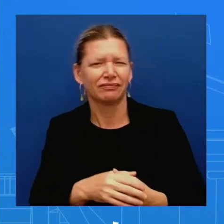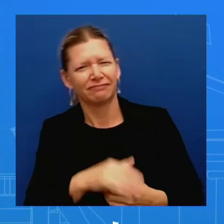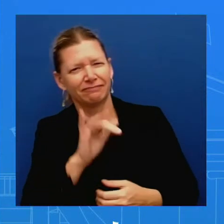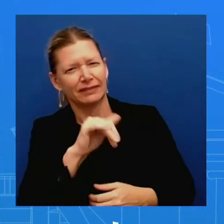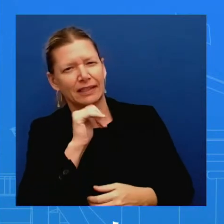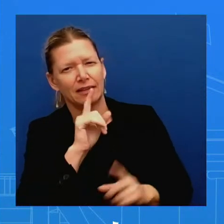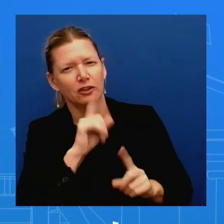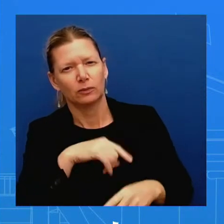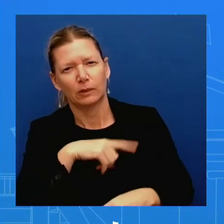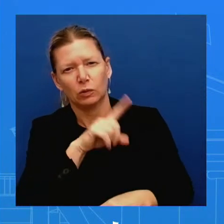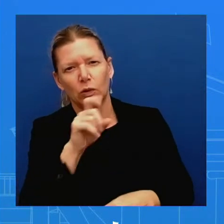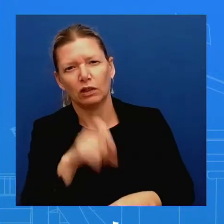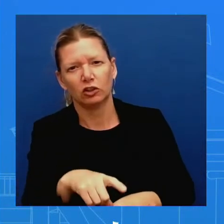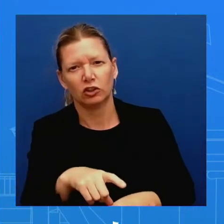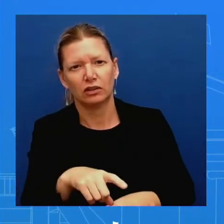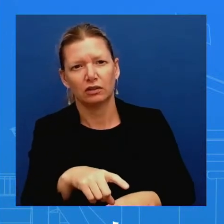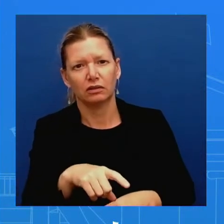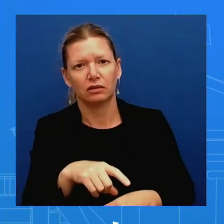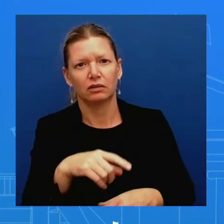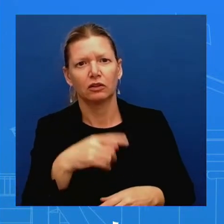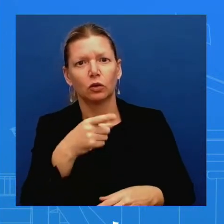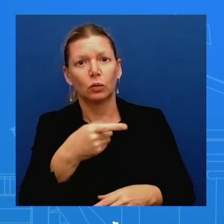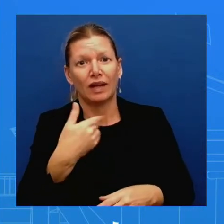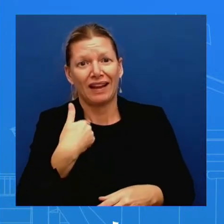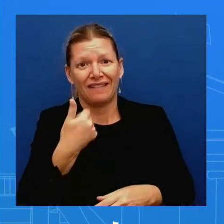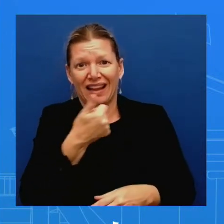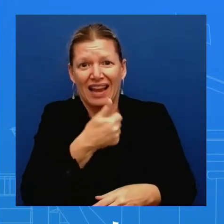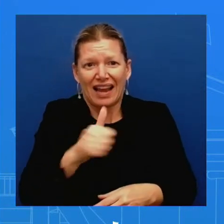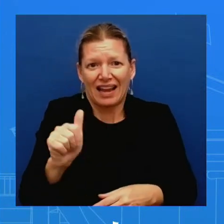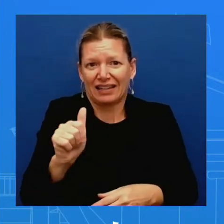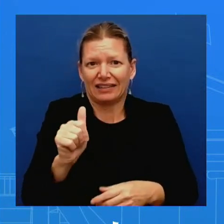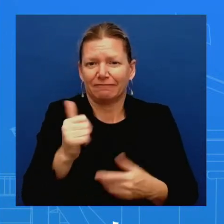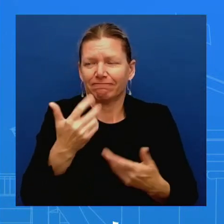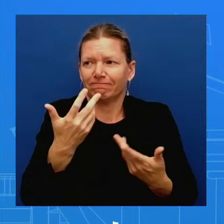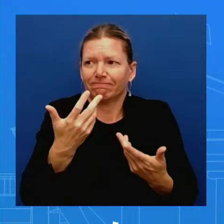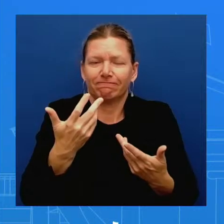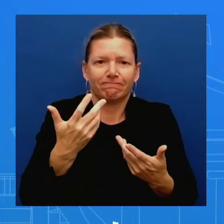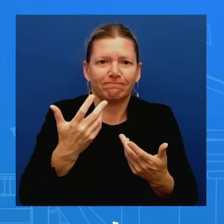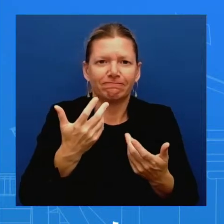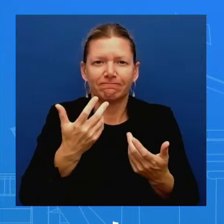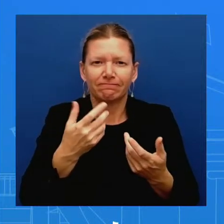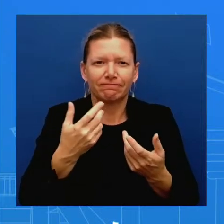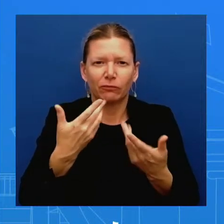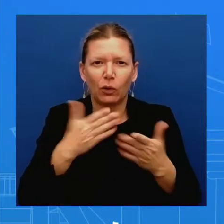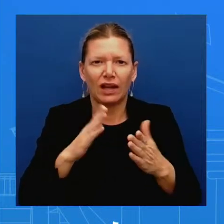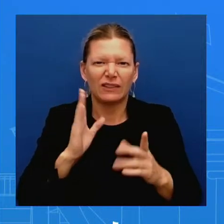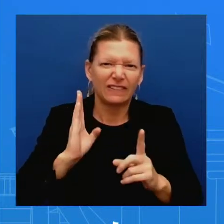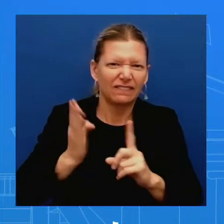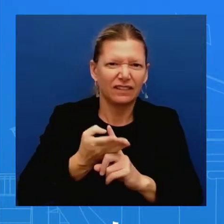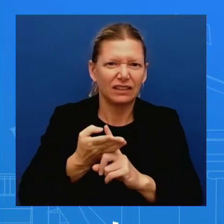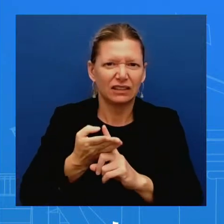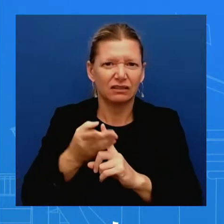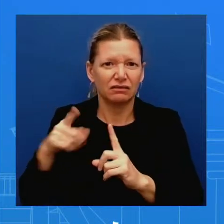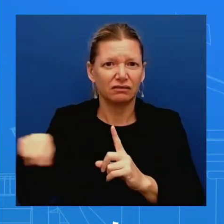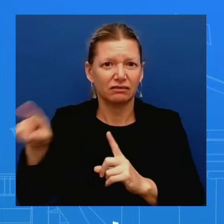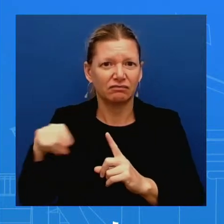Ms. Jean-Pierre: I mean, here's what I say, Jeff. When you have the EU, you have the G7, you have NATO all saying what we are saying right now,